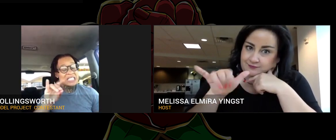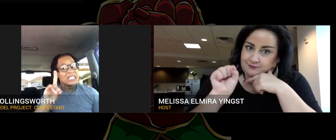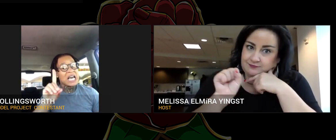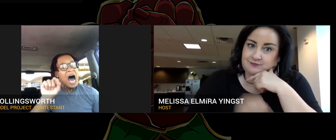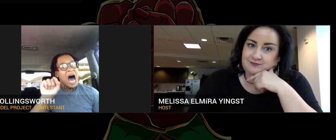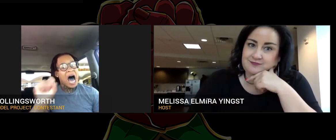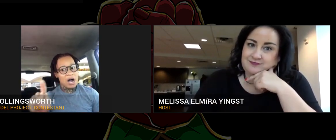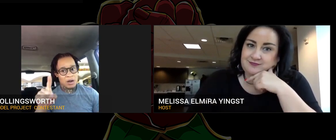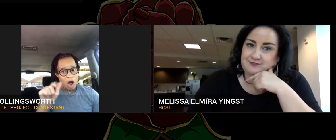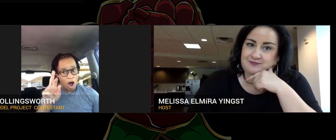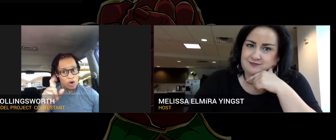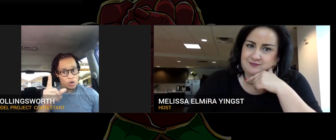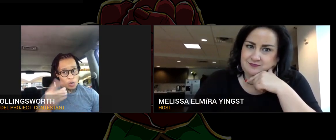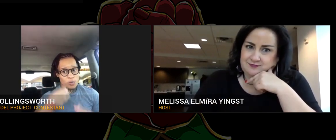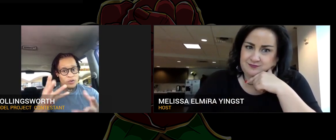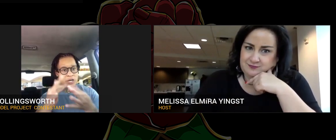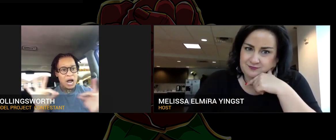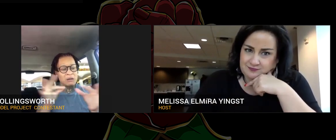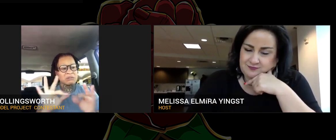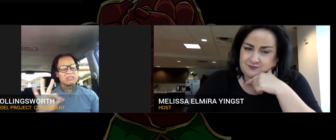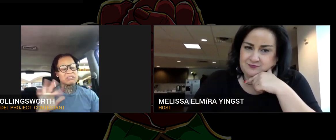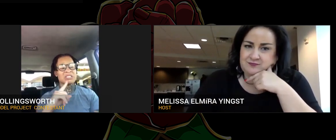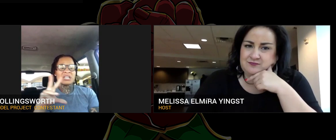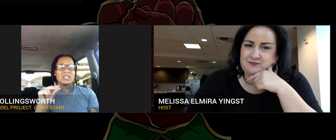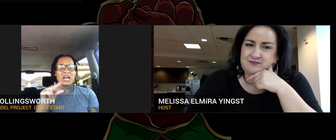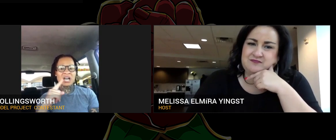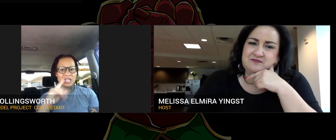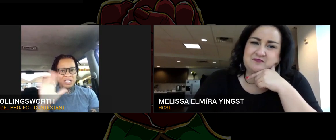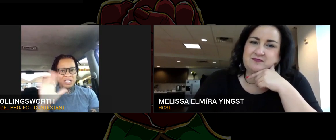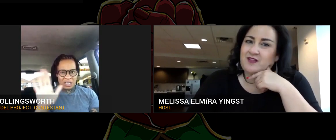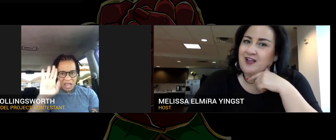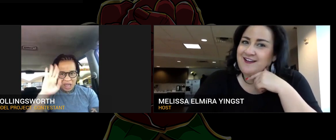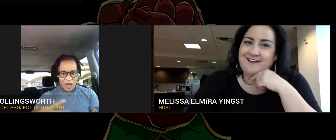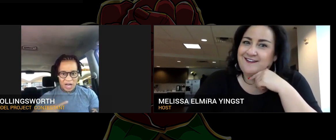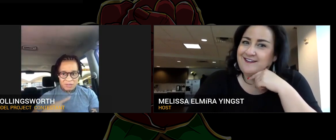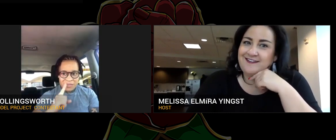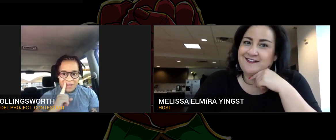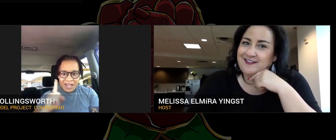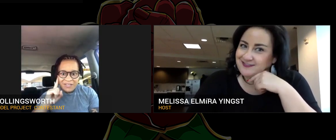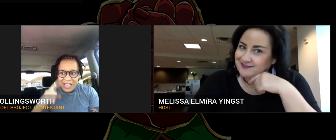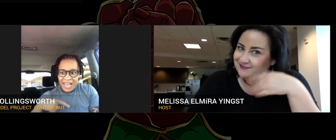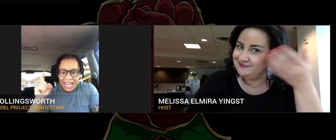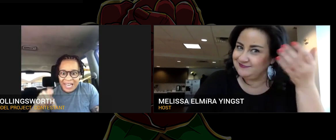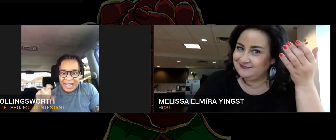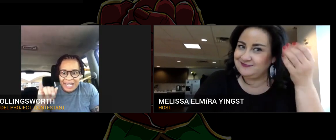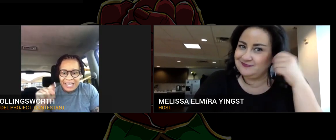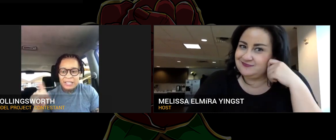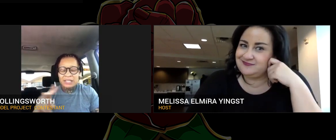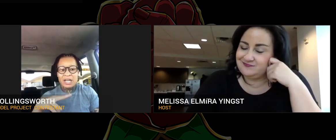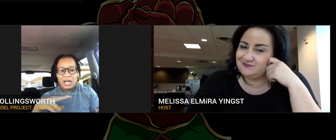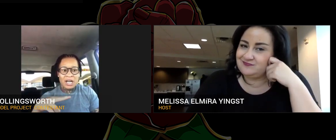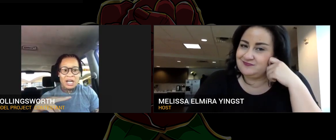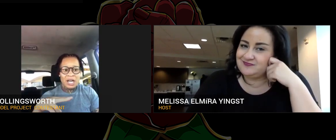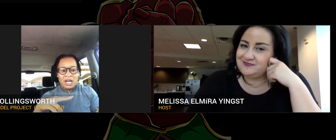I did ask them if they were providing captions for the show. They told me no at first. I was like, "Hello, I'm Deaf. I need it."